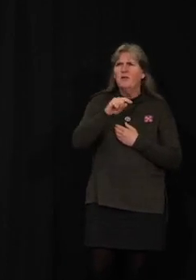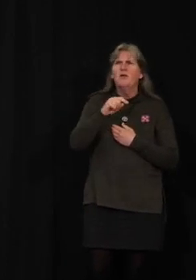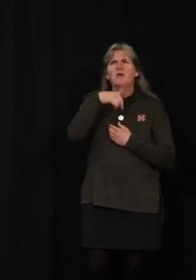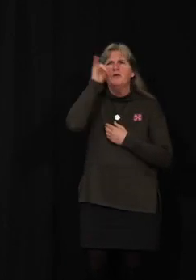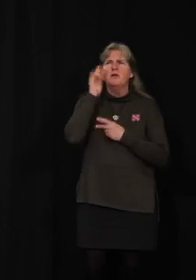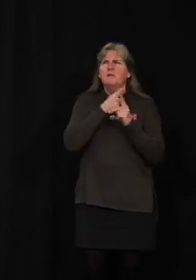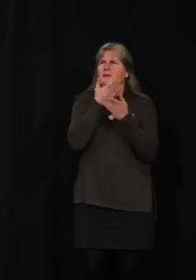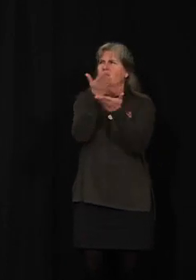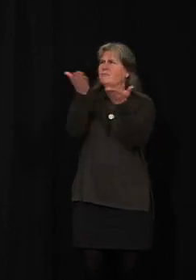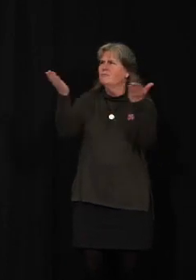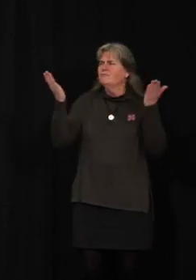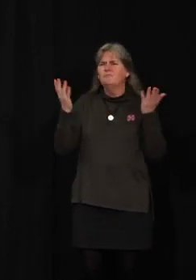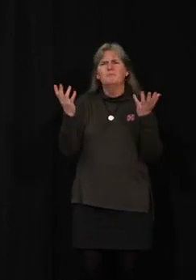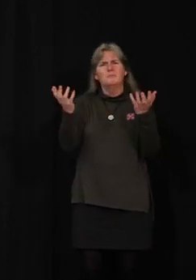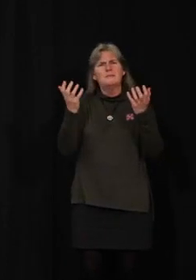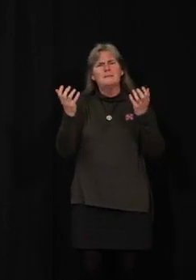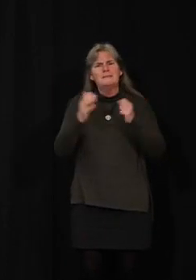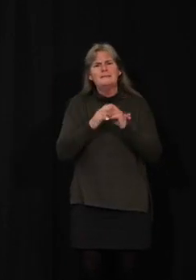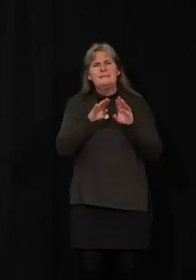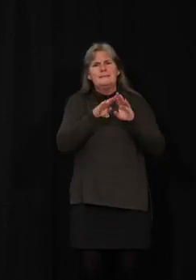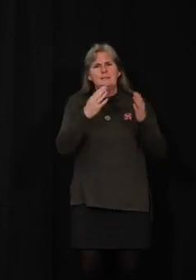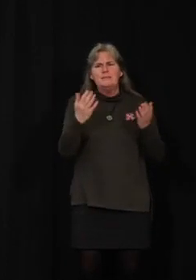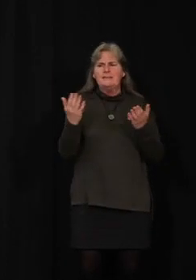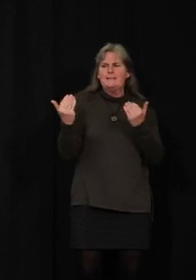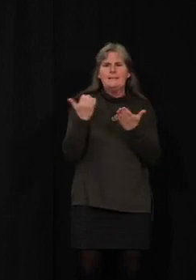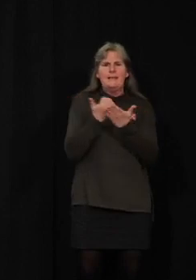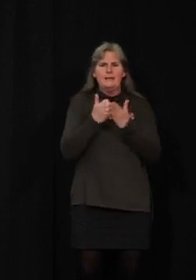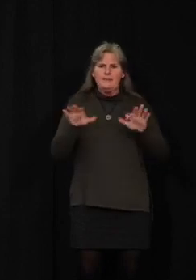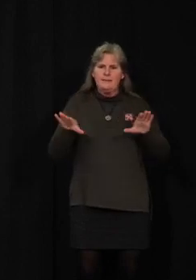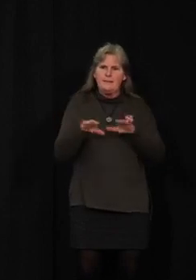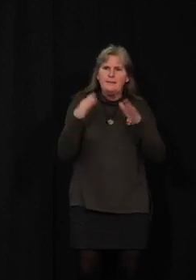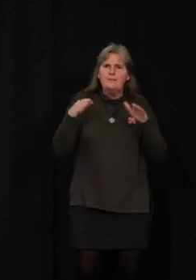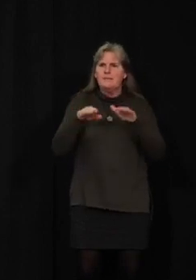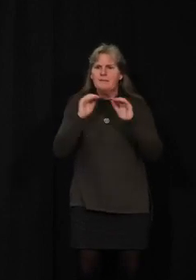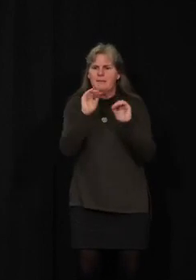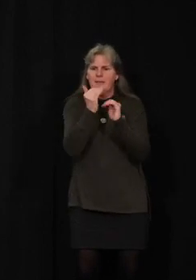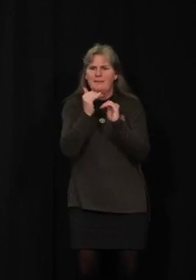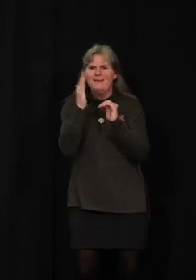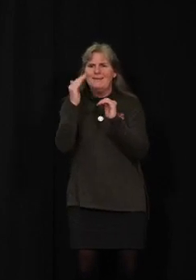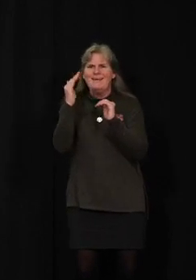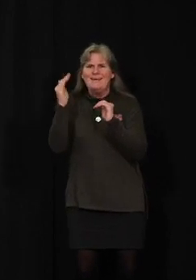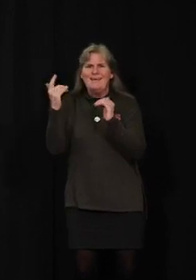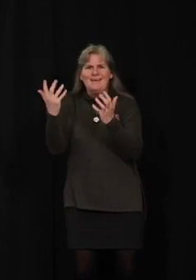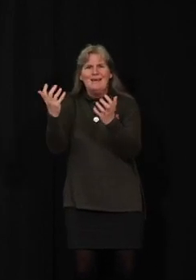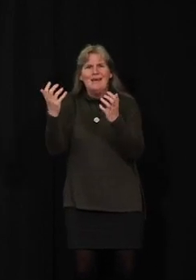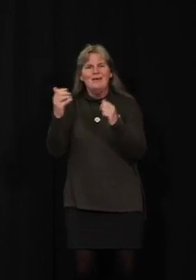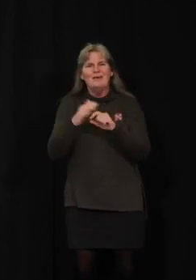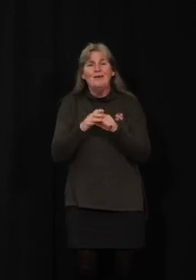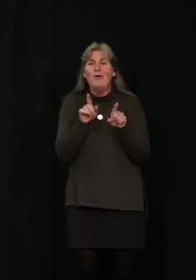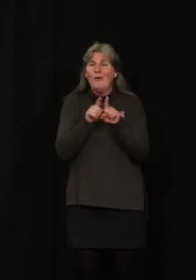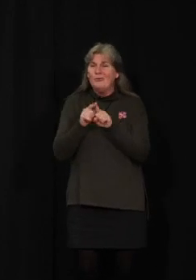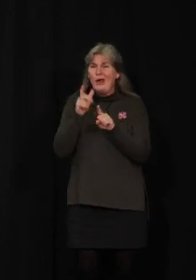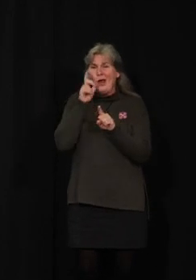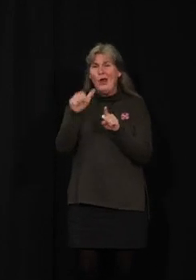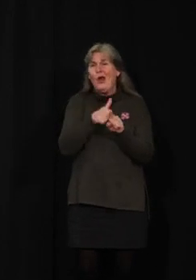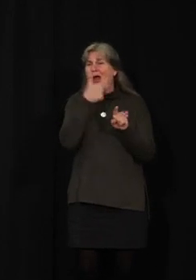up our economy and to lift restrictions. And I'm also hearing voices at even greater volume, pleading to